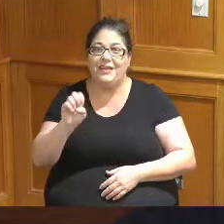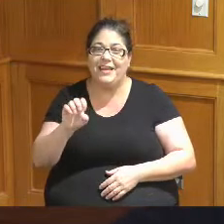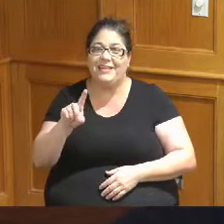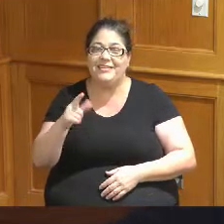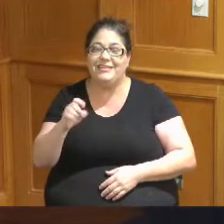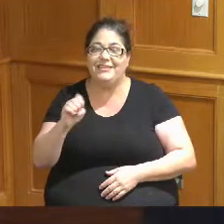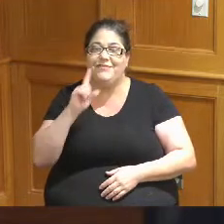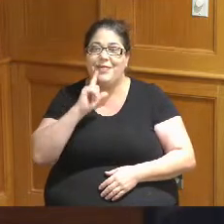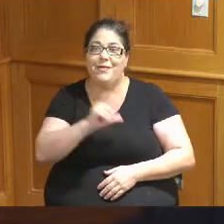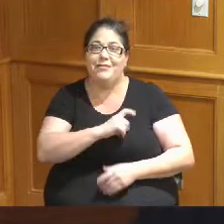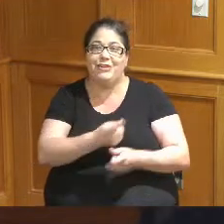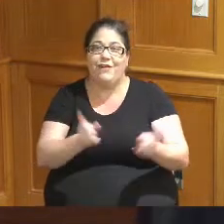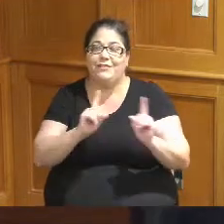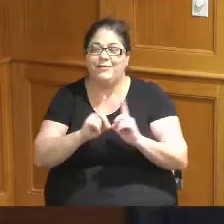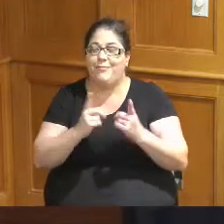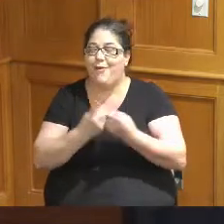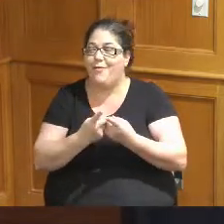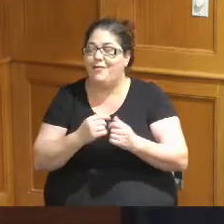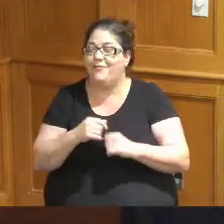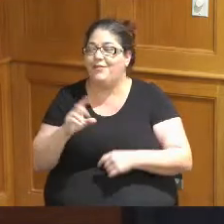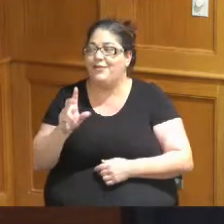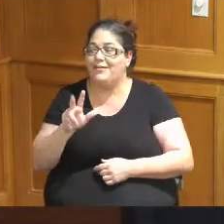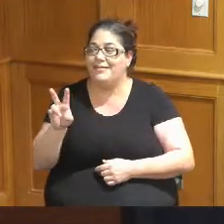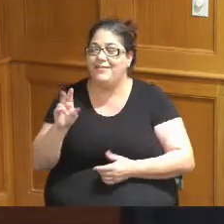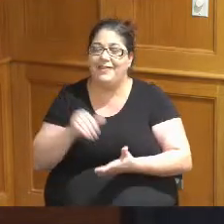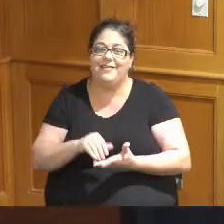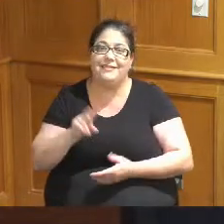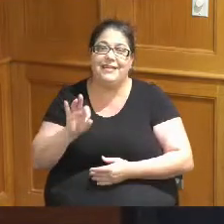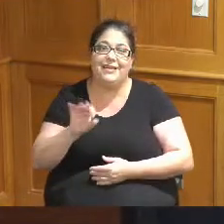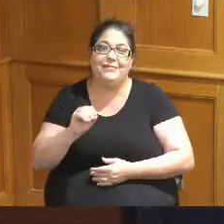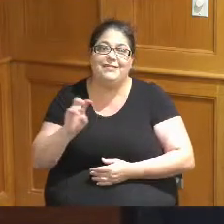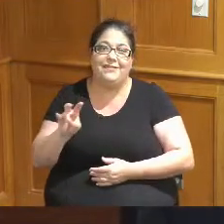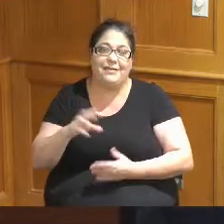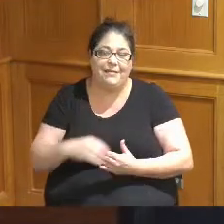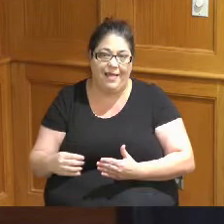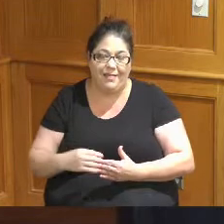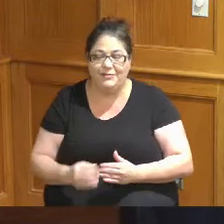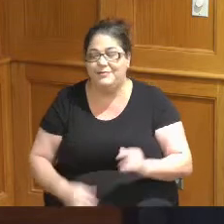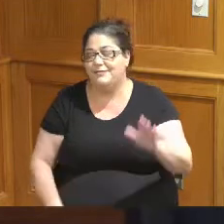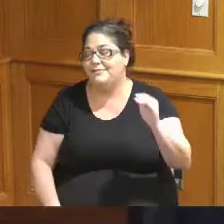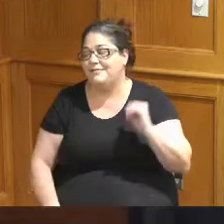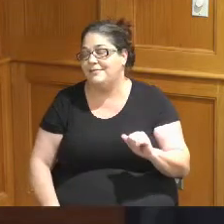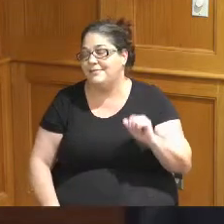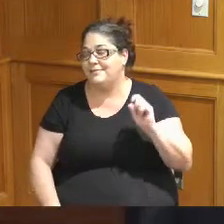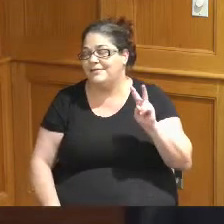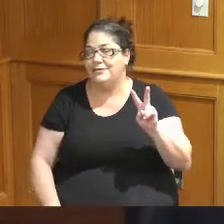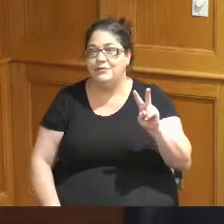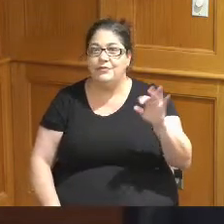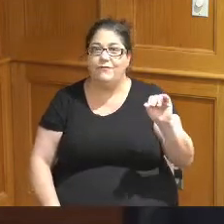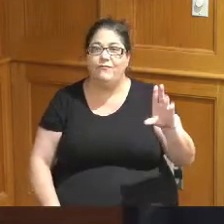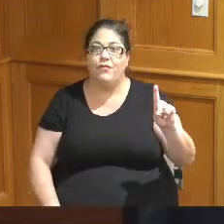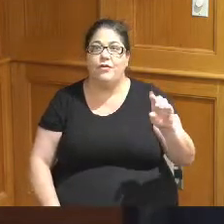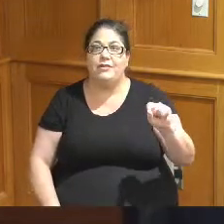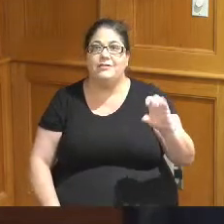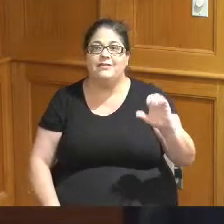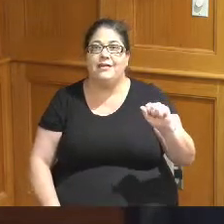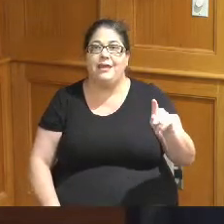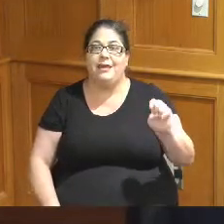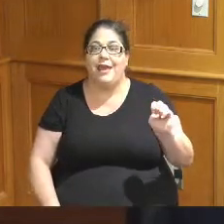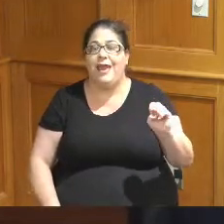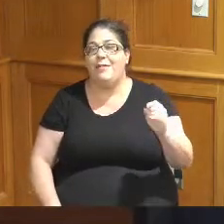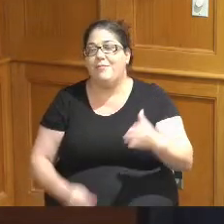office for 37,907 we have a two Ford Escapes being purchased by Planning and Development